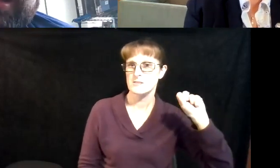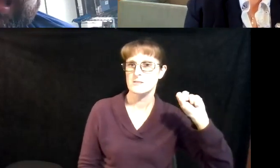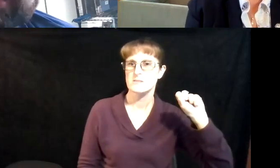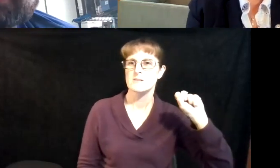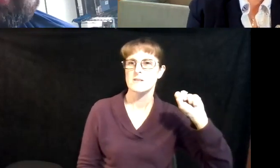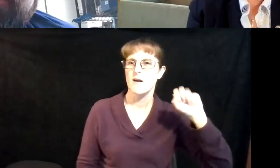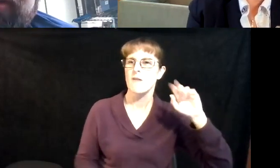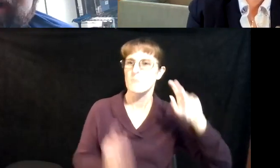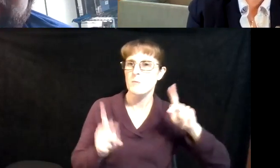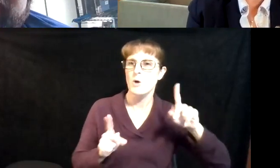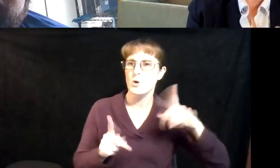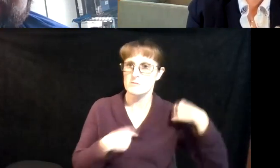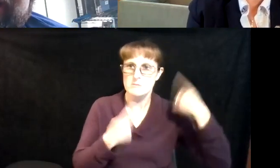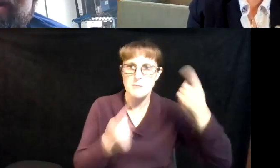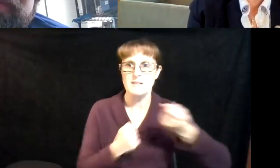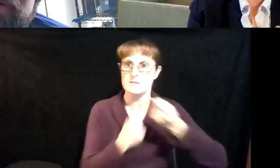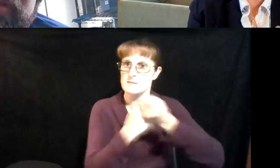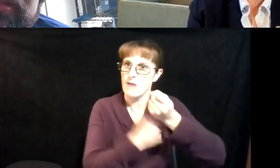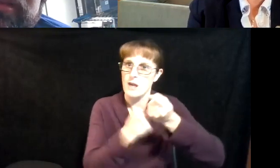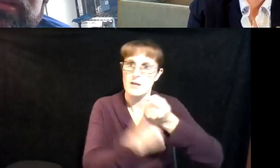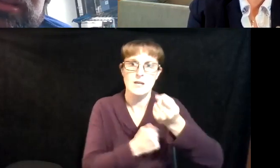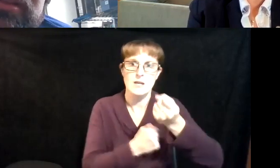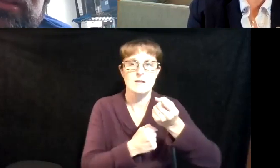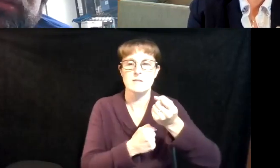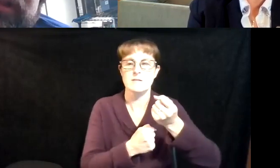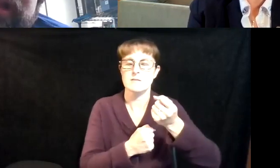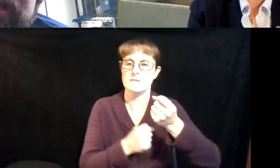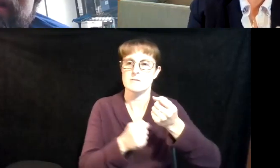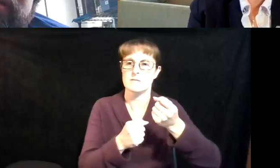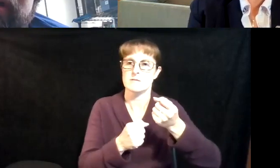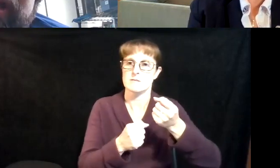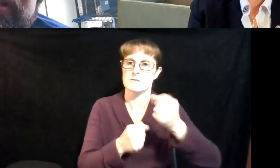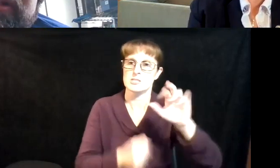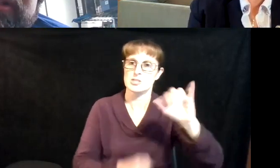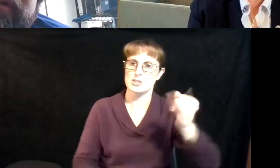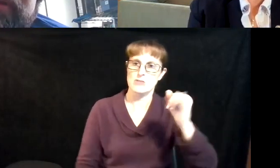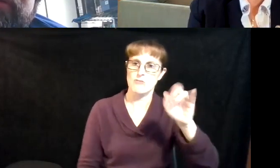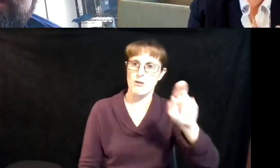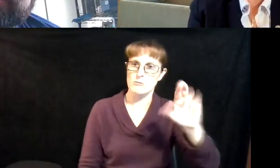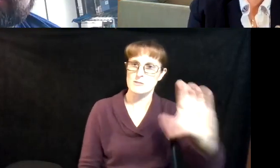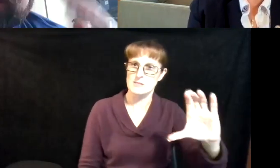and administering these techniques for all these years. Do you feel like there's a relationship between